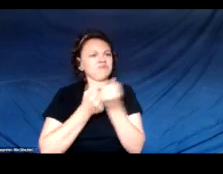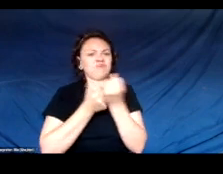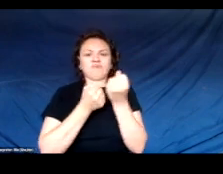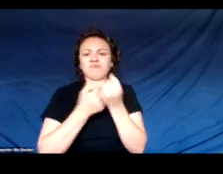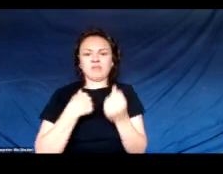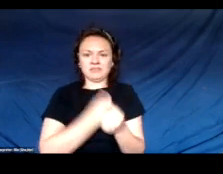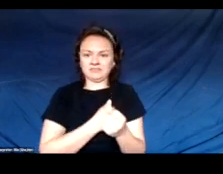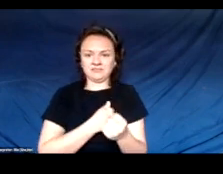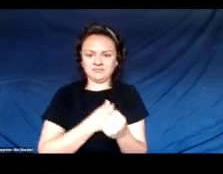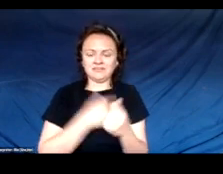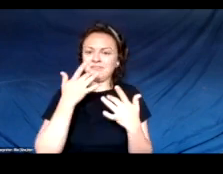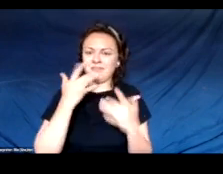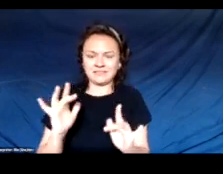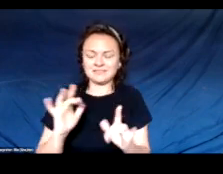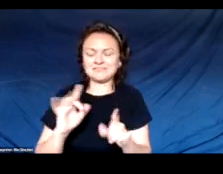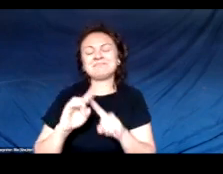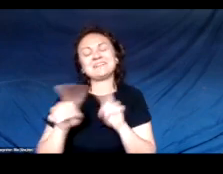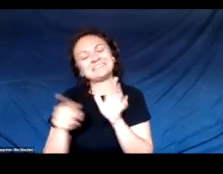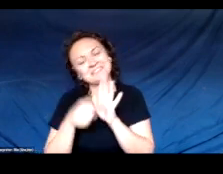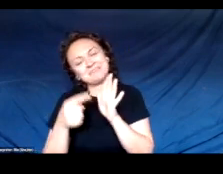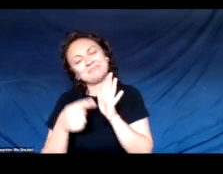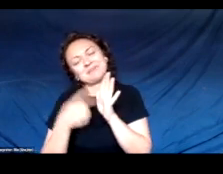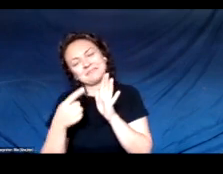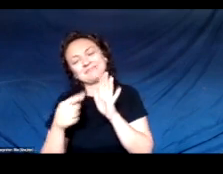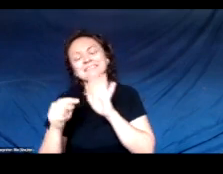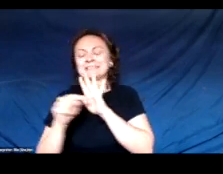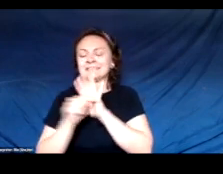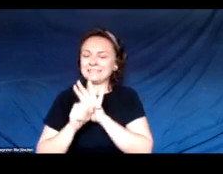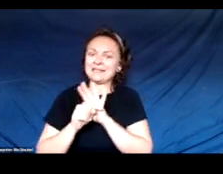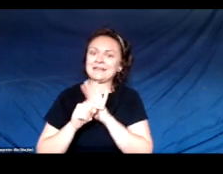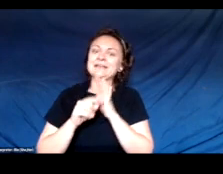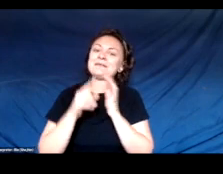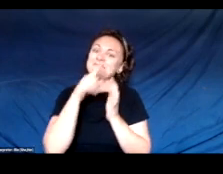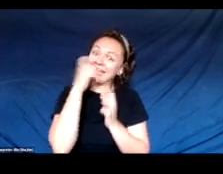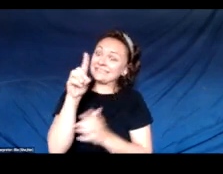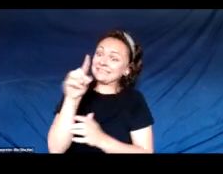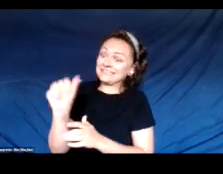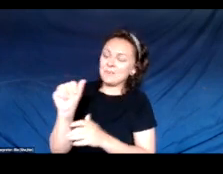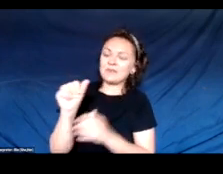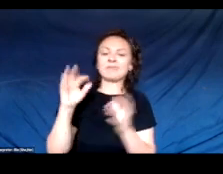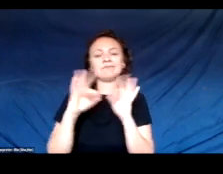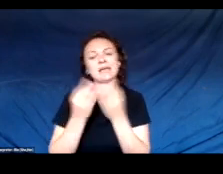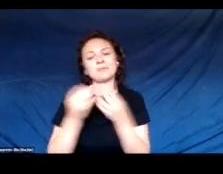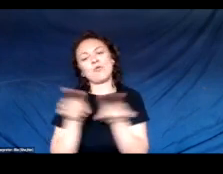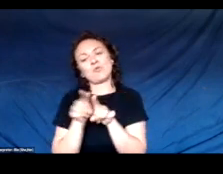sometimes because you're disabled, they have so much fear in the fact of what you can't do,